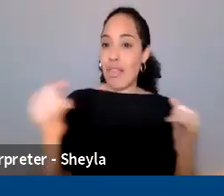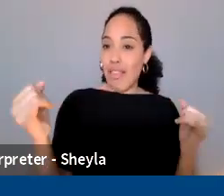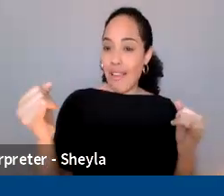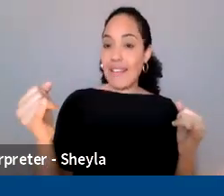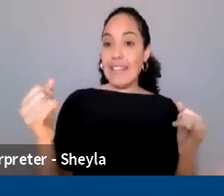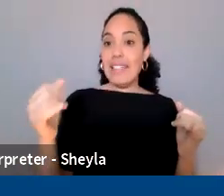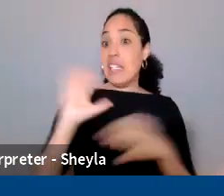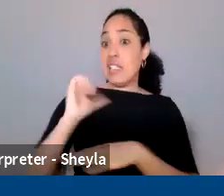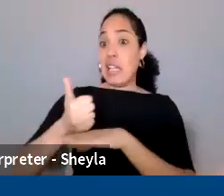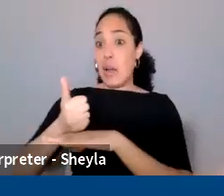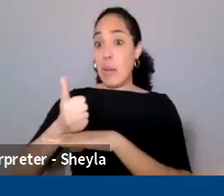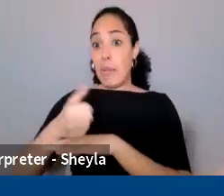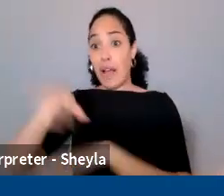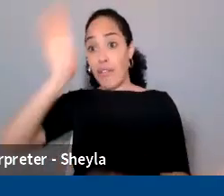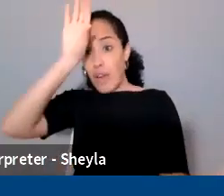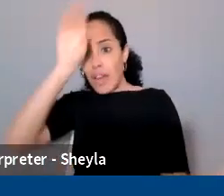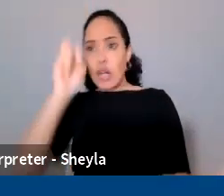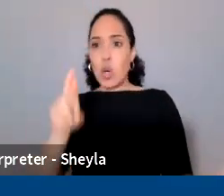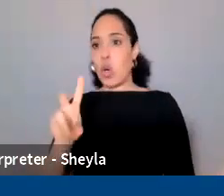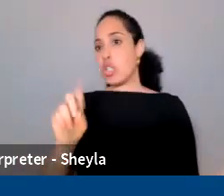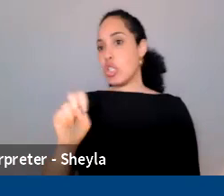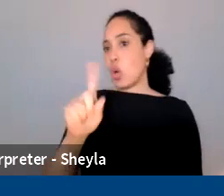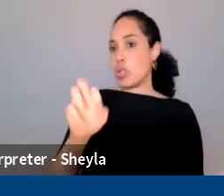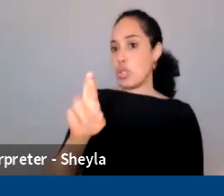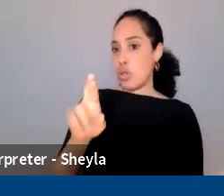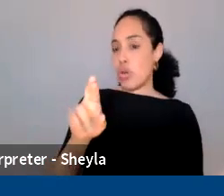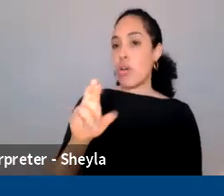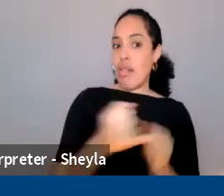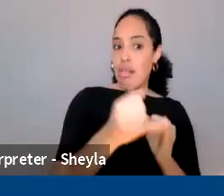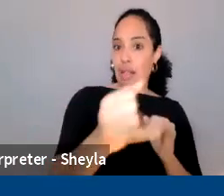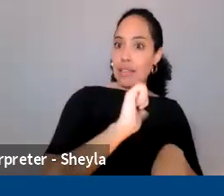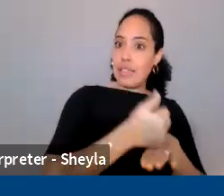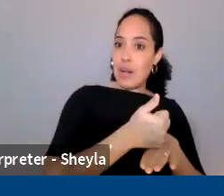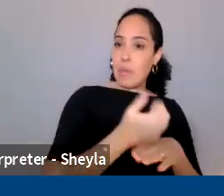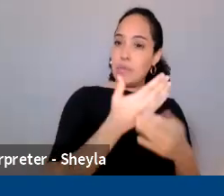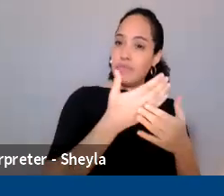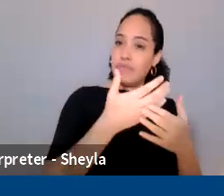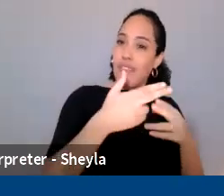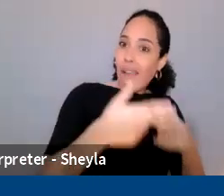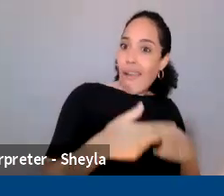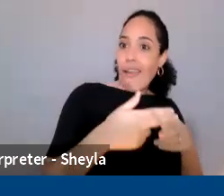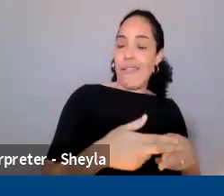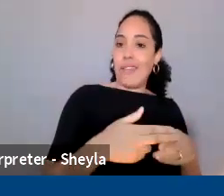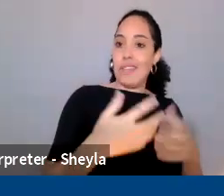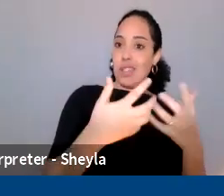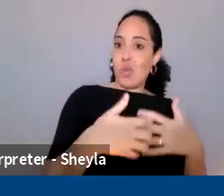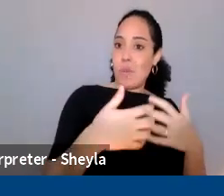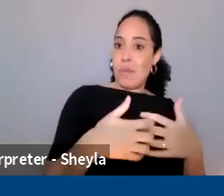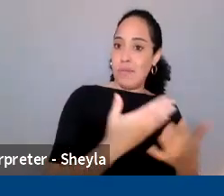or dozer line made by heavy equipment we have to go back and we have to repair that so that we